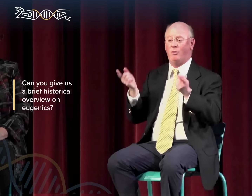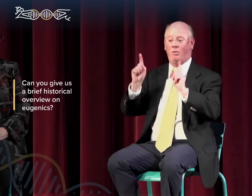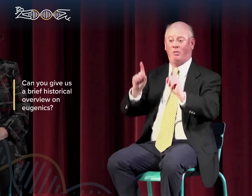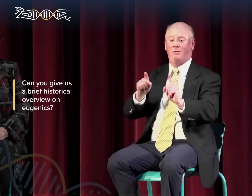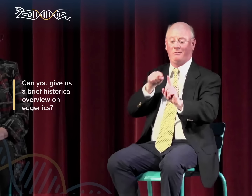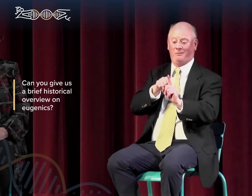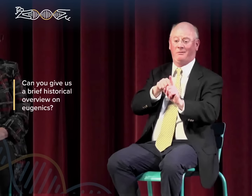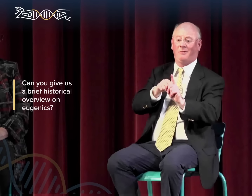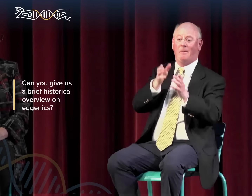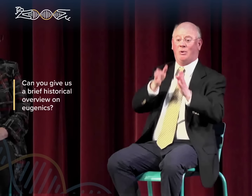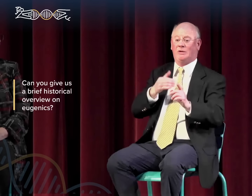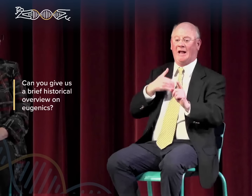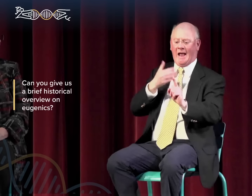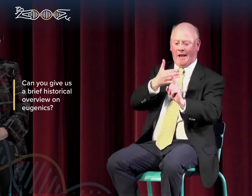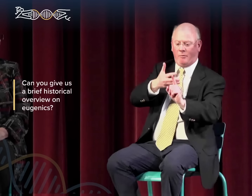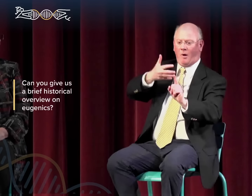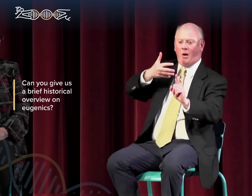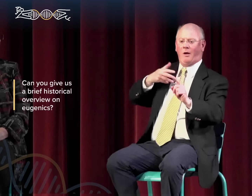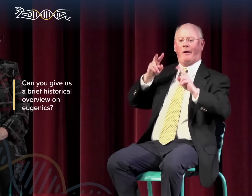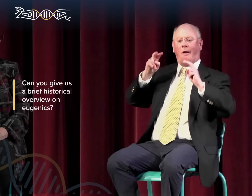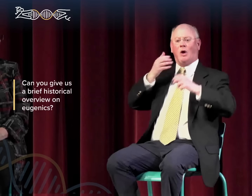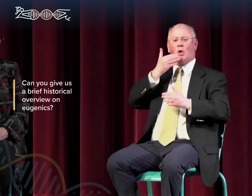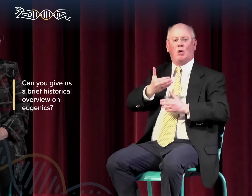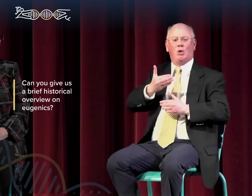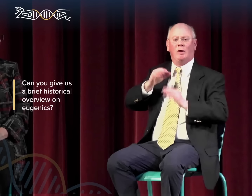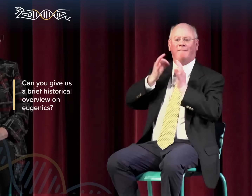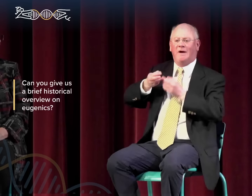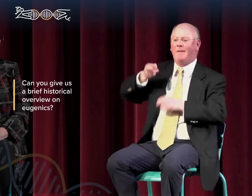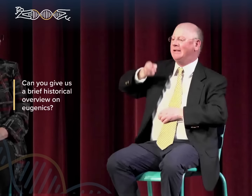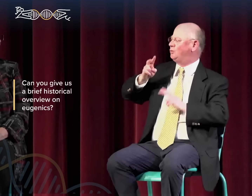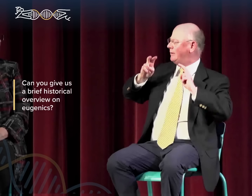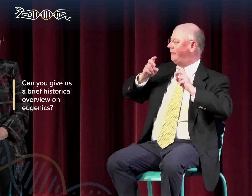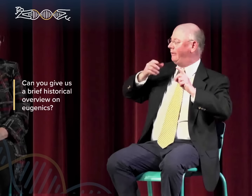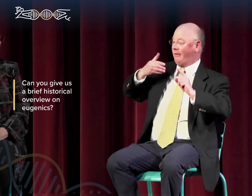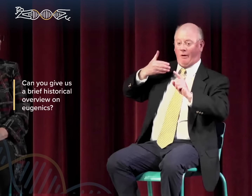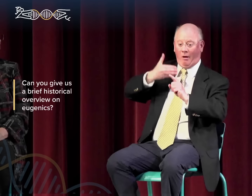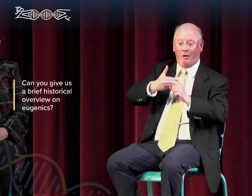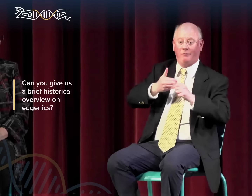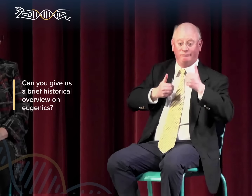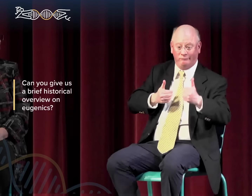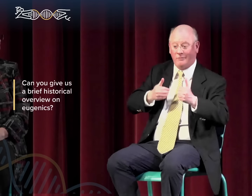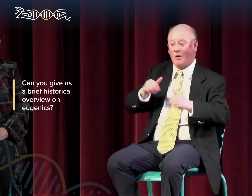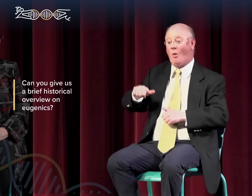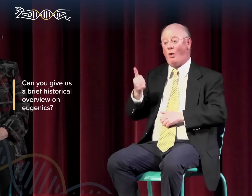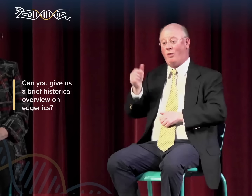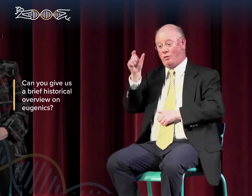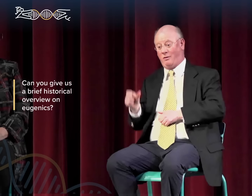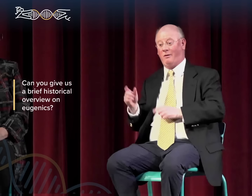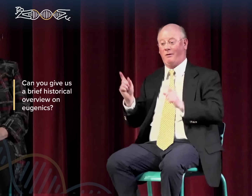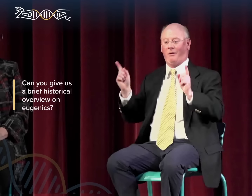The idea was each person that came to, with good stock, good inherited traits,